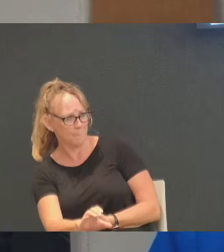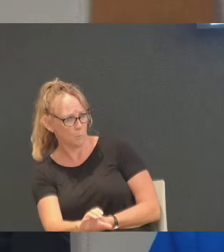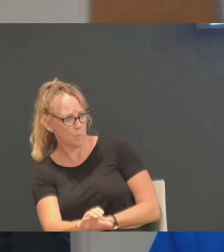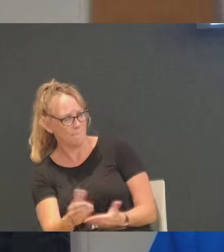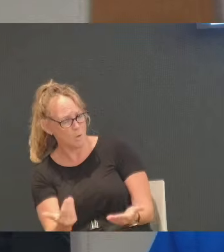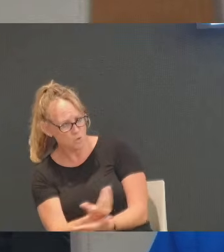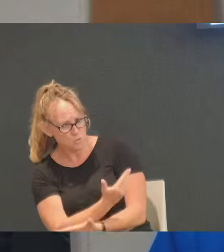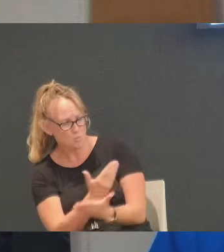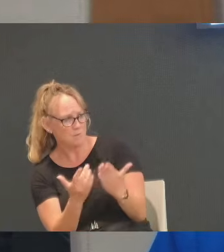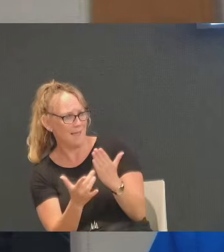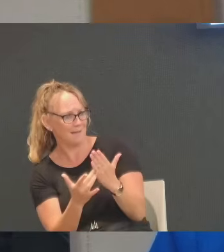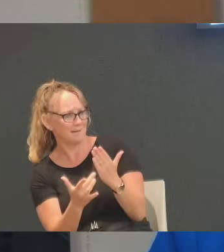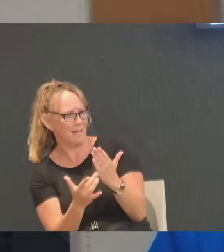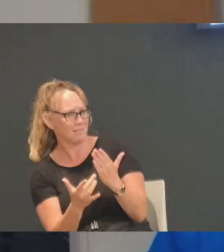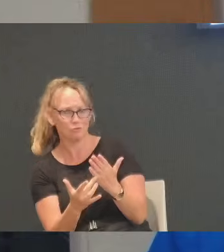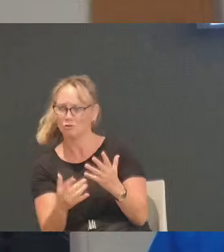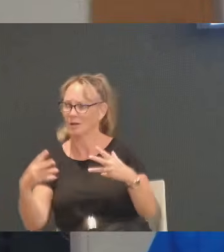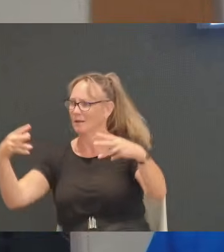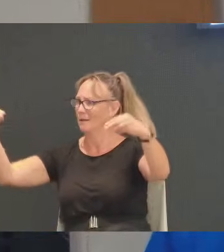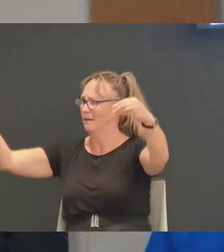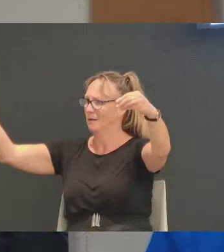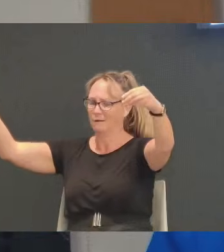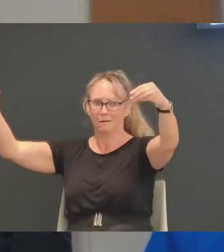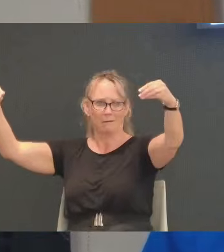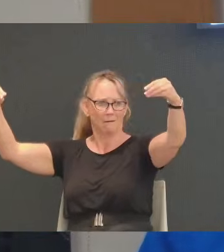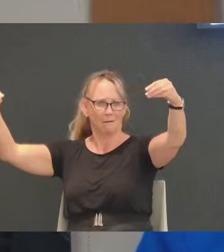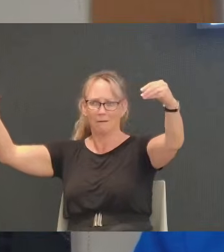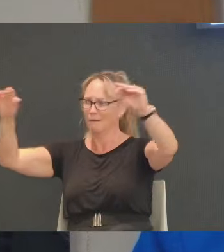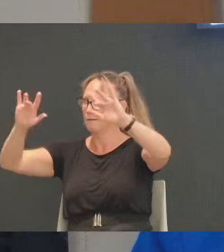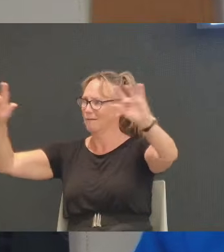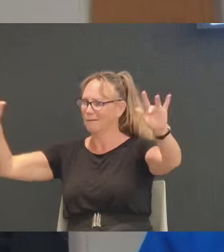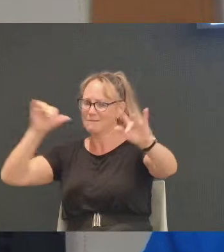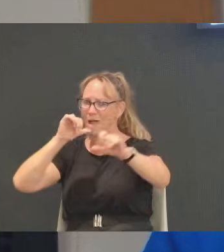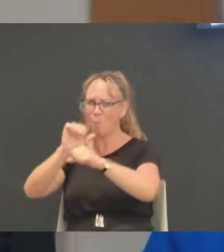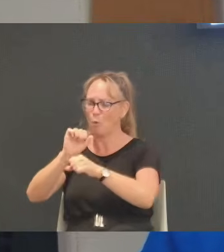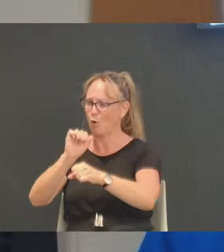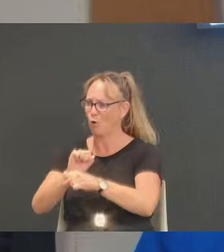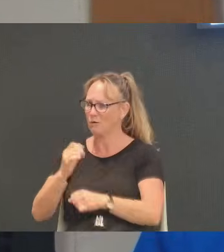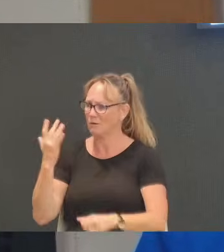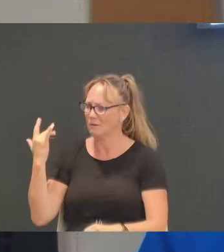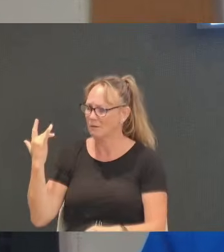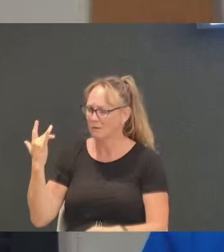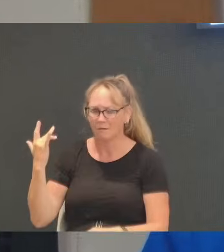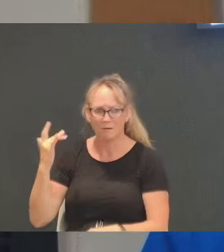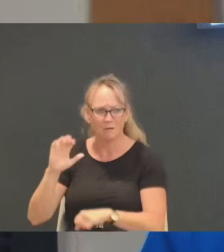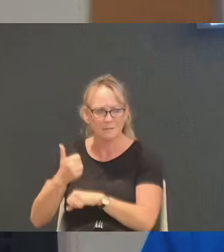now we they're actually blank because because of how it was set up. So, can we just get more